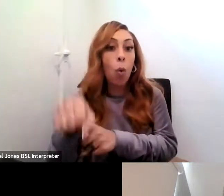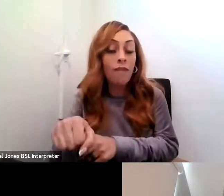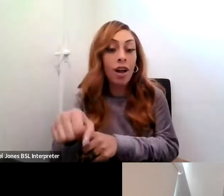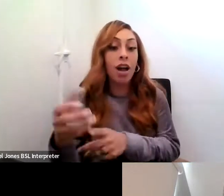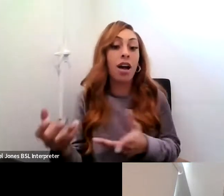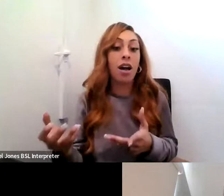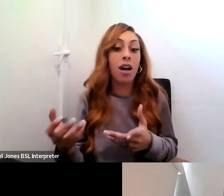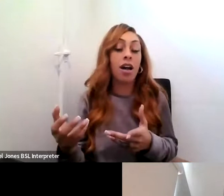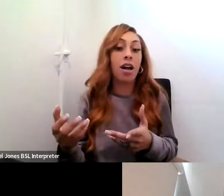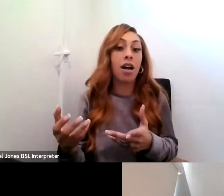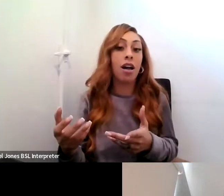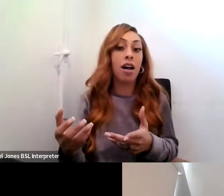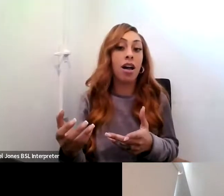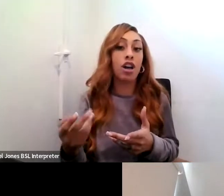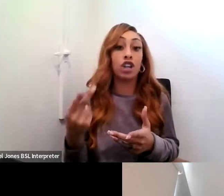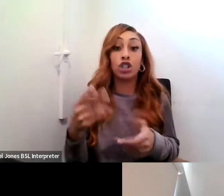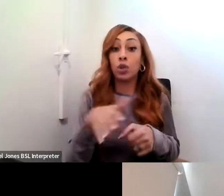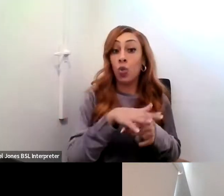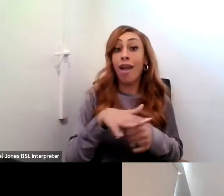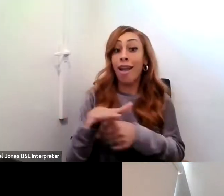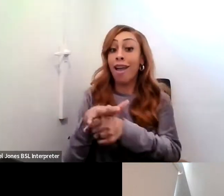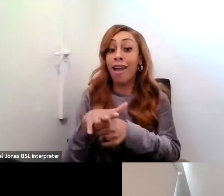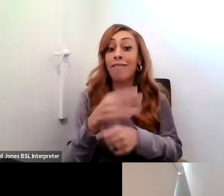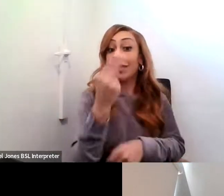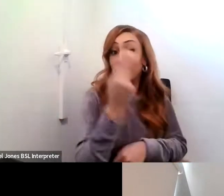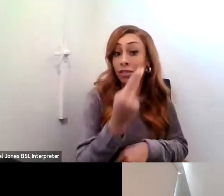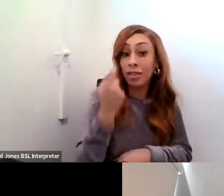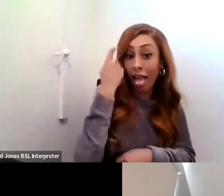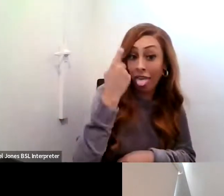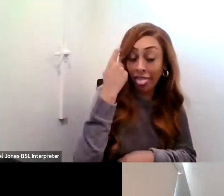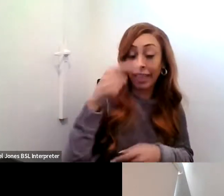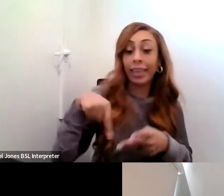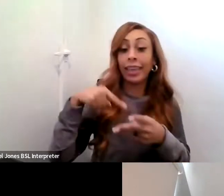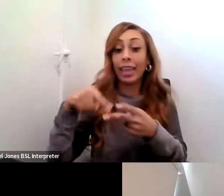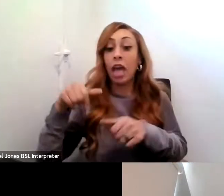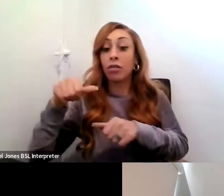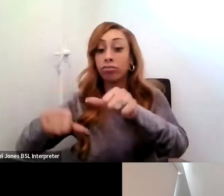and I think there are two areas of design thinking and process that might be helpful as a starting point for solutions.